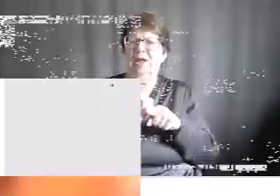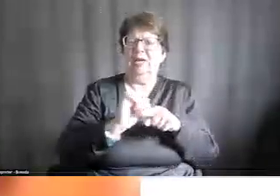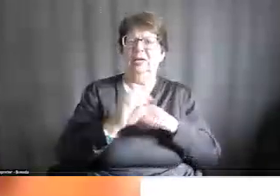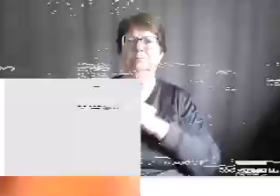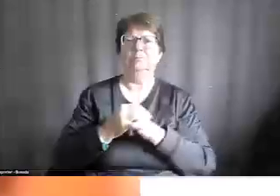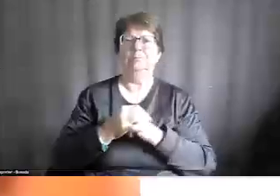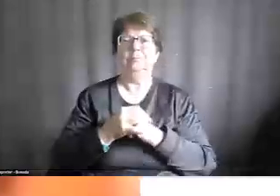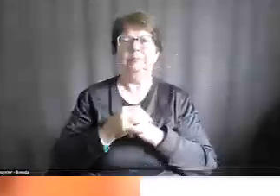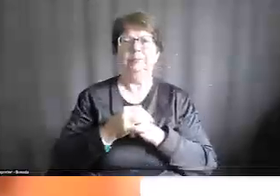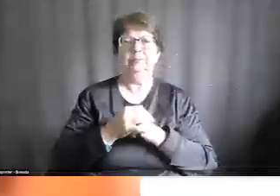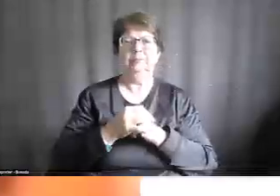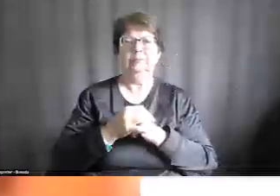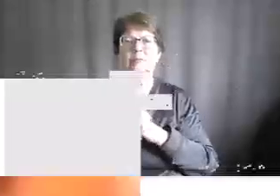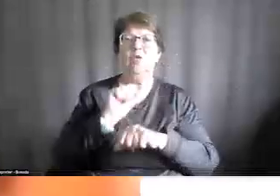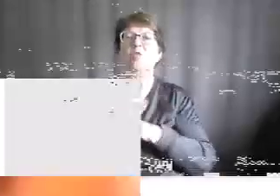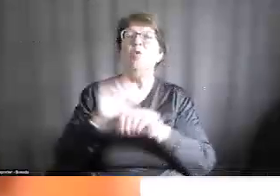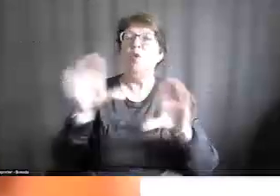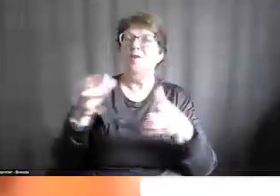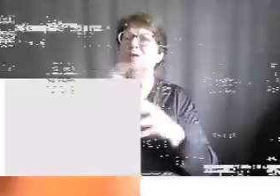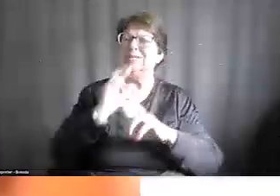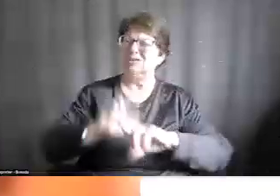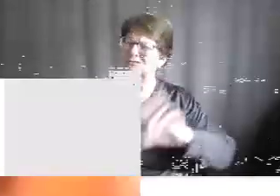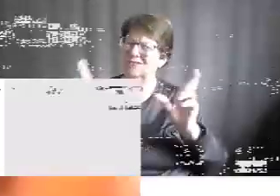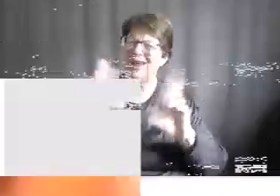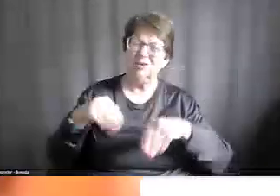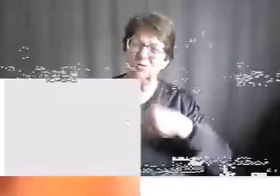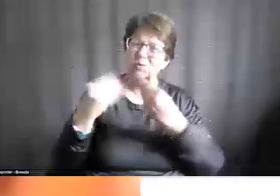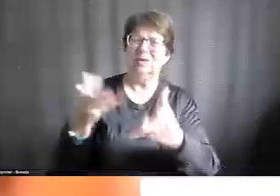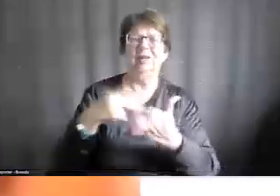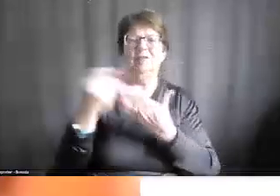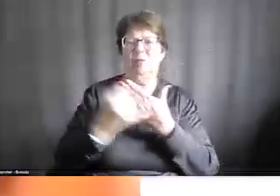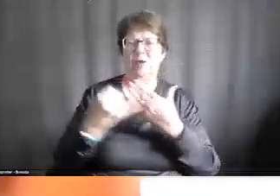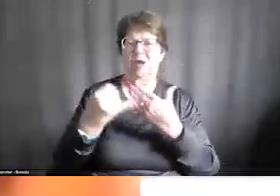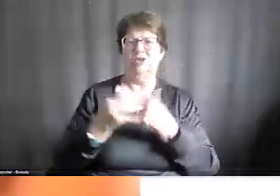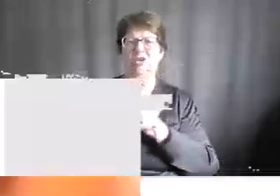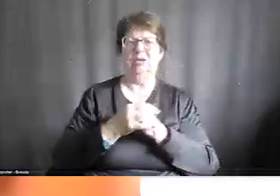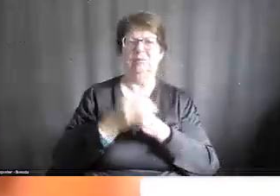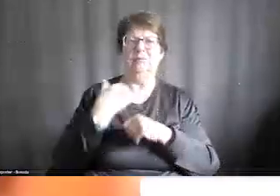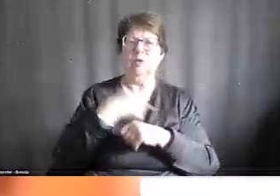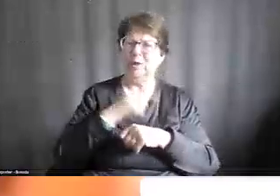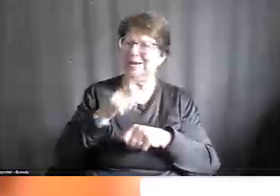Boardroom: The workforce is ready to deliver this project. Boardroom: We need to keep this moving forward.